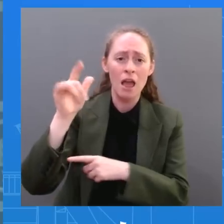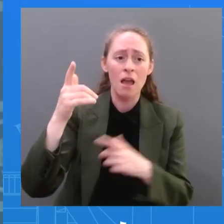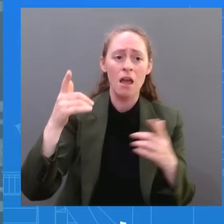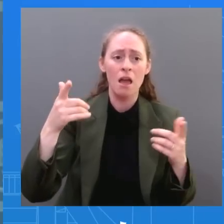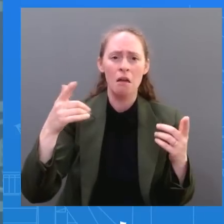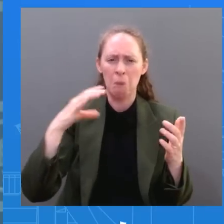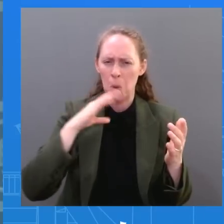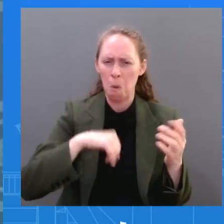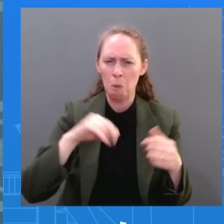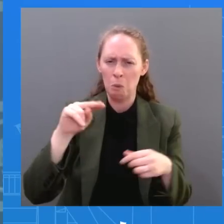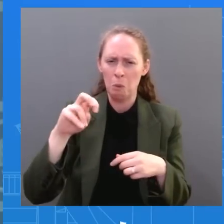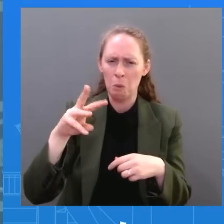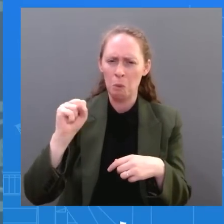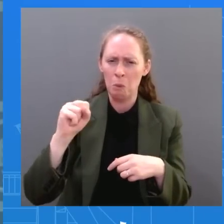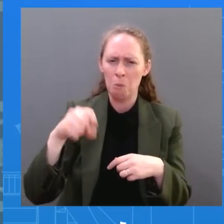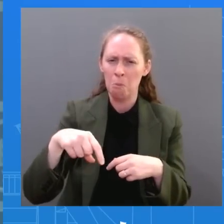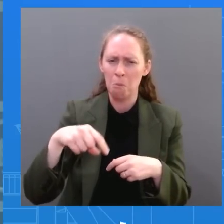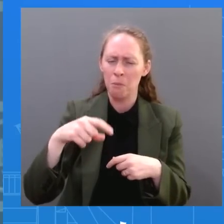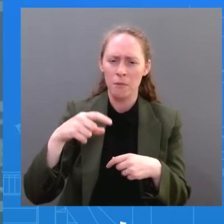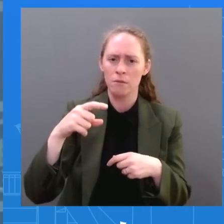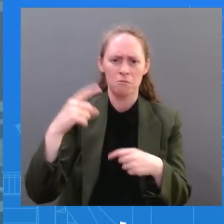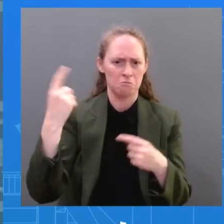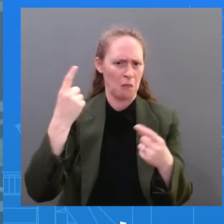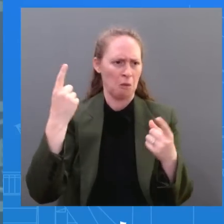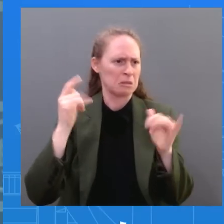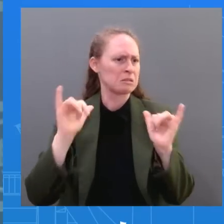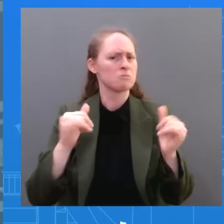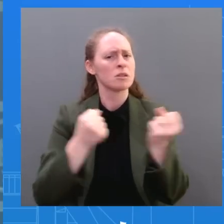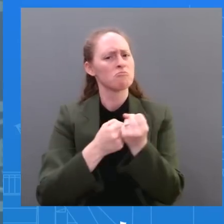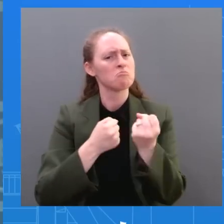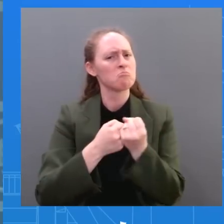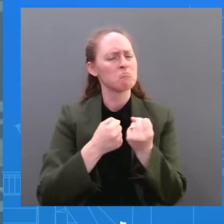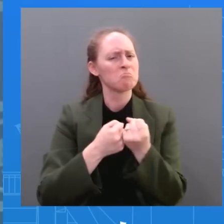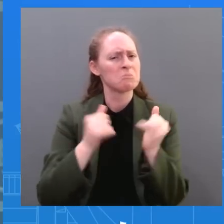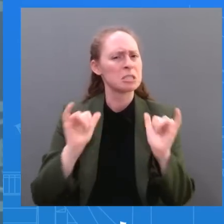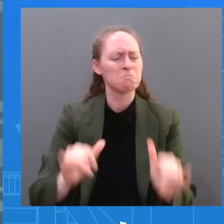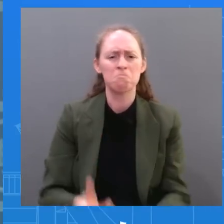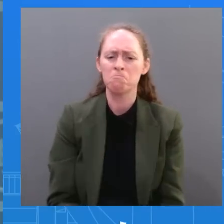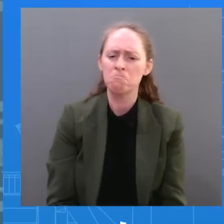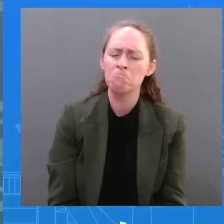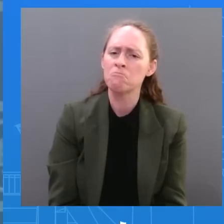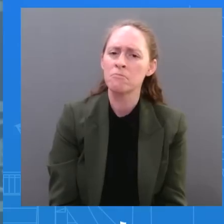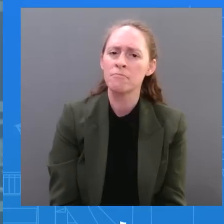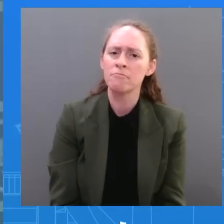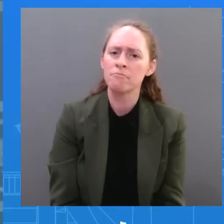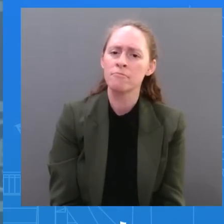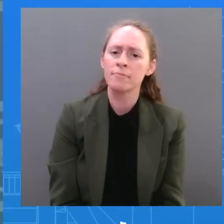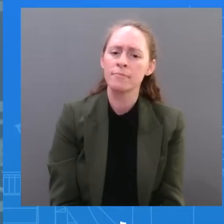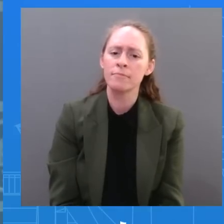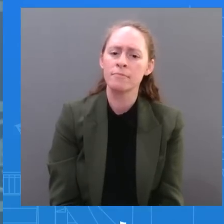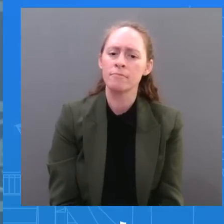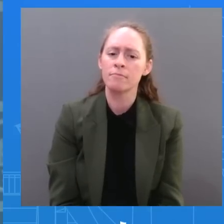So, there's really nothing -- nothing new to that. Okay. The Press: A Mid-East question and -- I'm going to take this. >> Ms. Jean-Pierre: